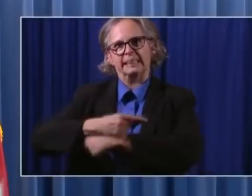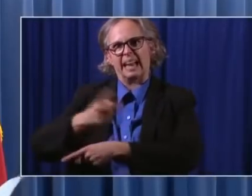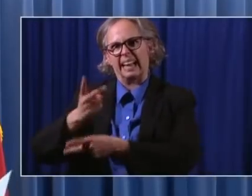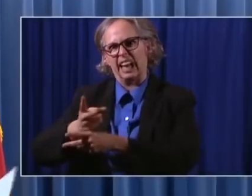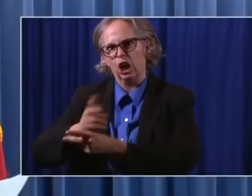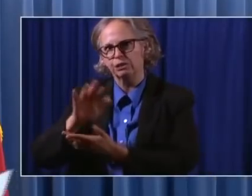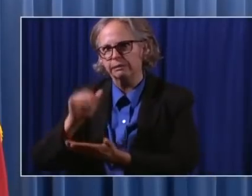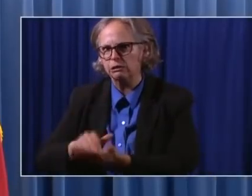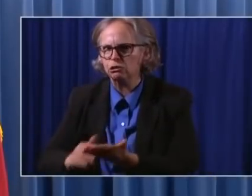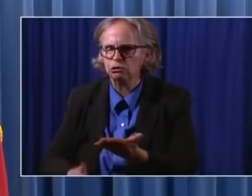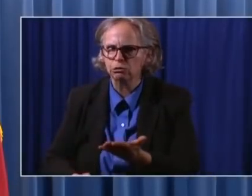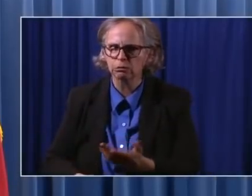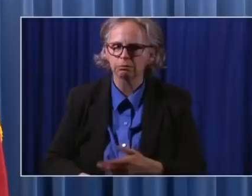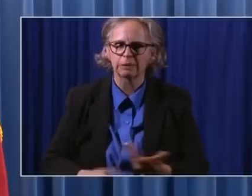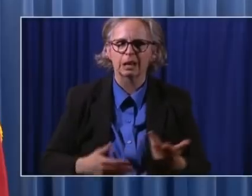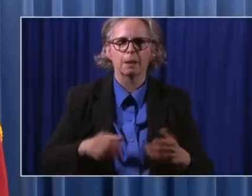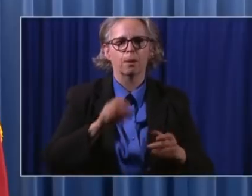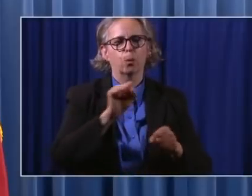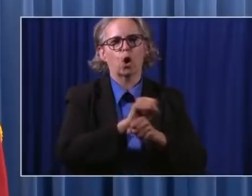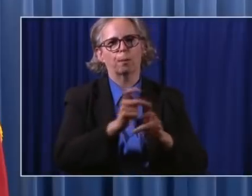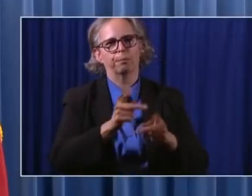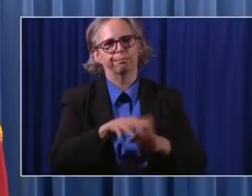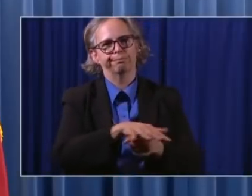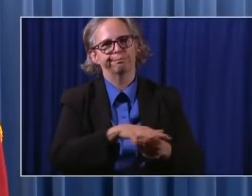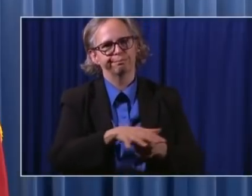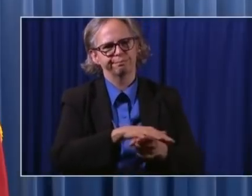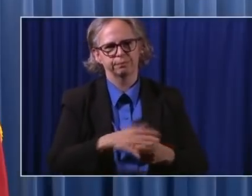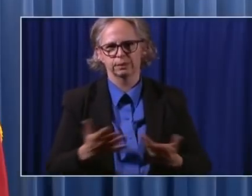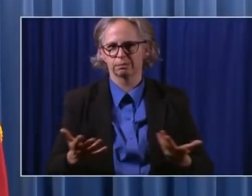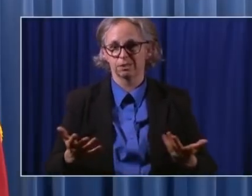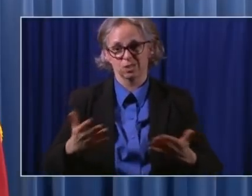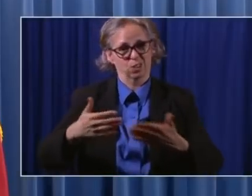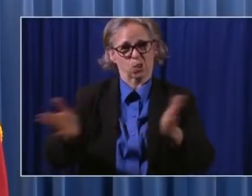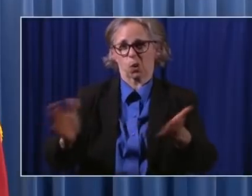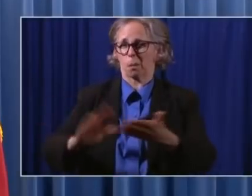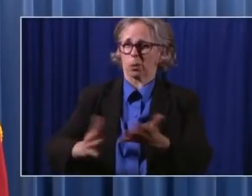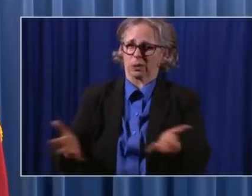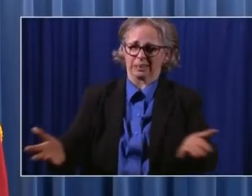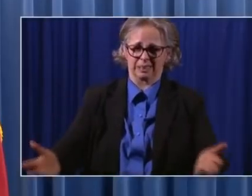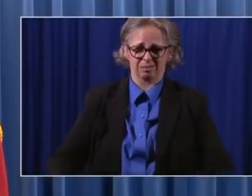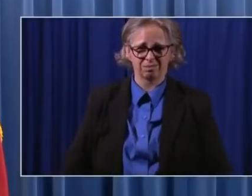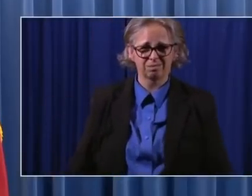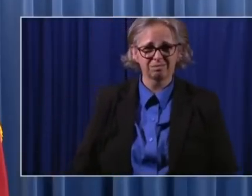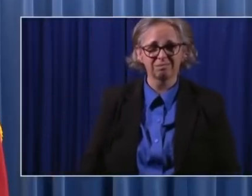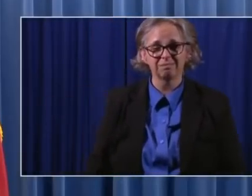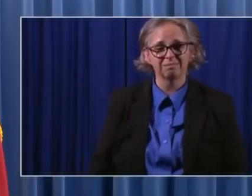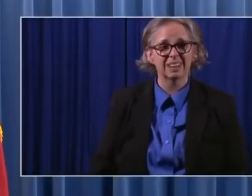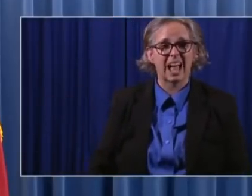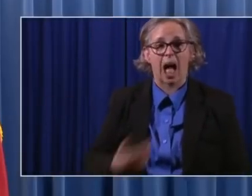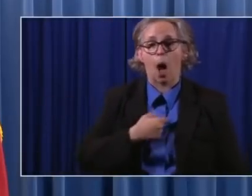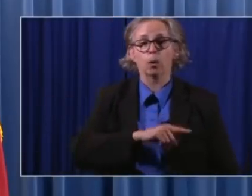MORE PEOPLE GOING TO THEIR DOCTOR AND BEING DIAGNOSED WITH CORONAVIRUS. LOCAL OFFICIALS NO AN OUTBREAK AT A DAYCARE CENTER AND AT